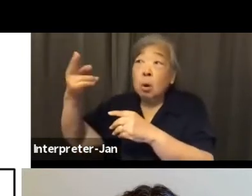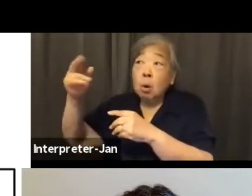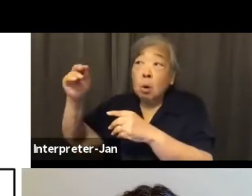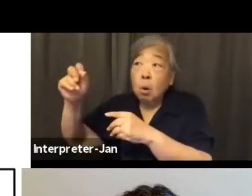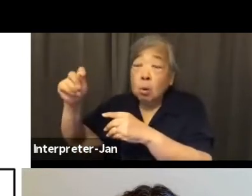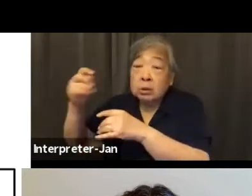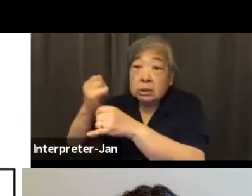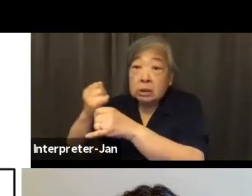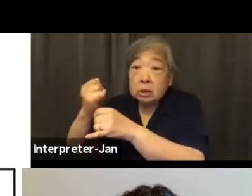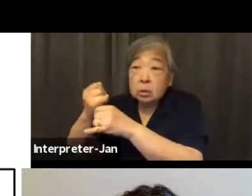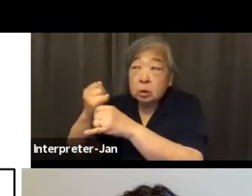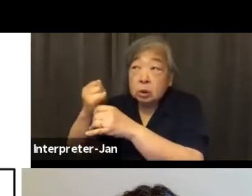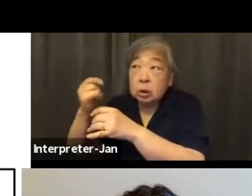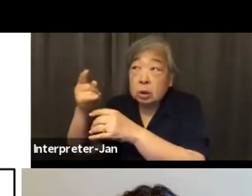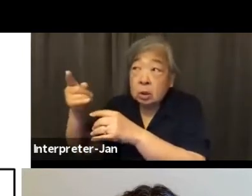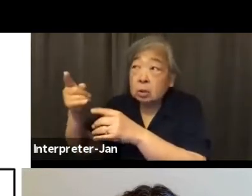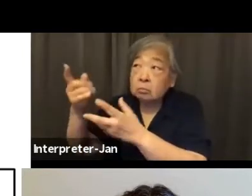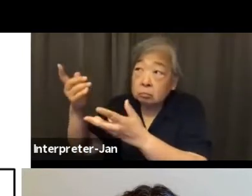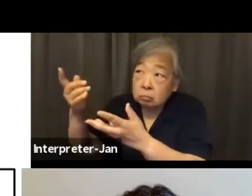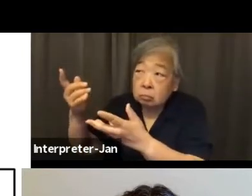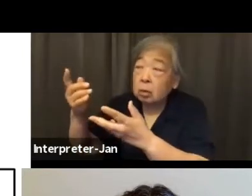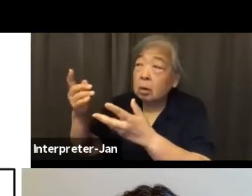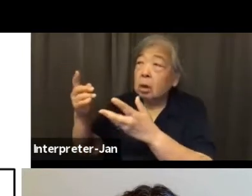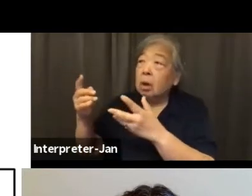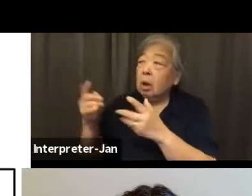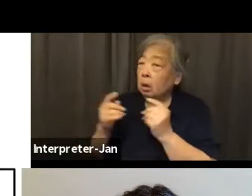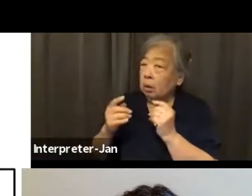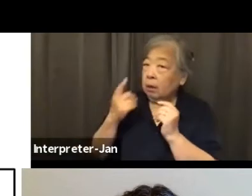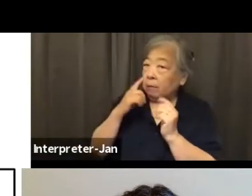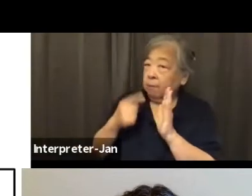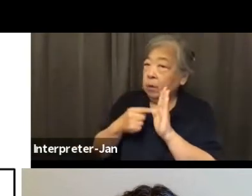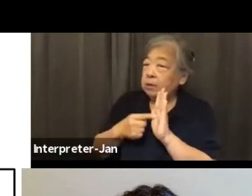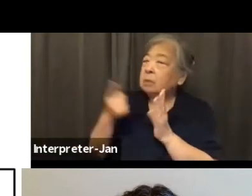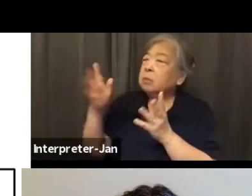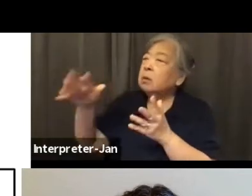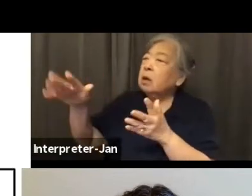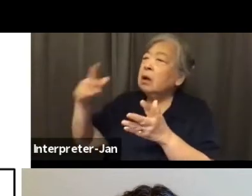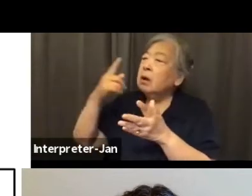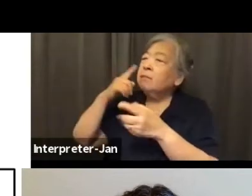educational institution, what are the questions about local disabled people's organizations?